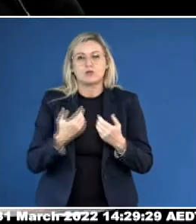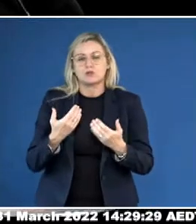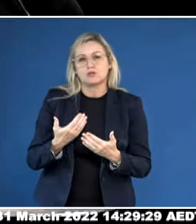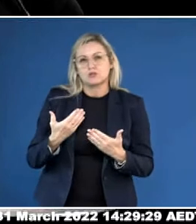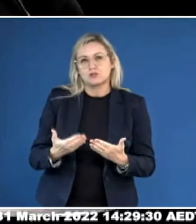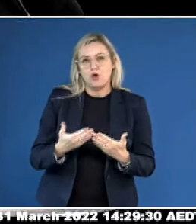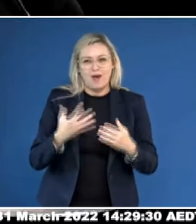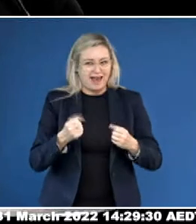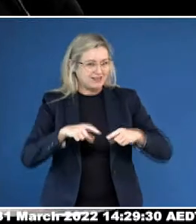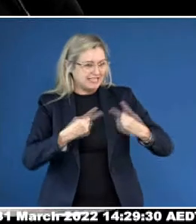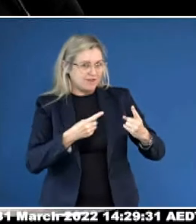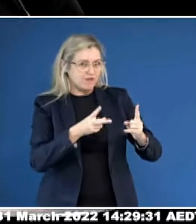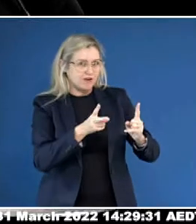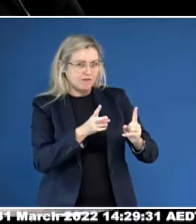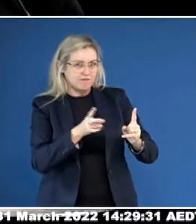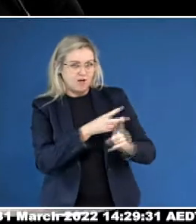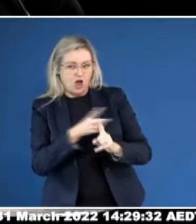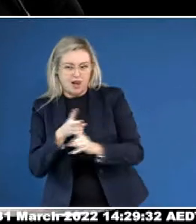violence than, say, men with disabilities would experience.